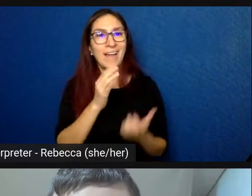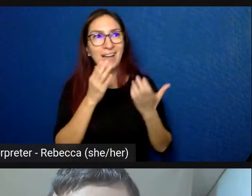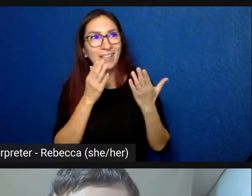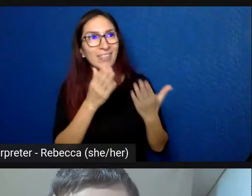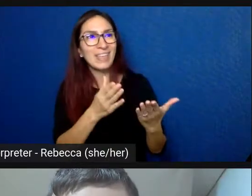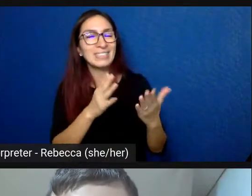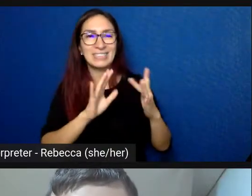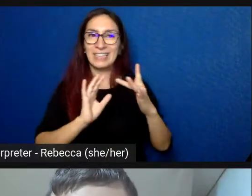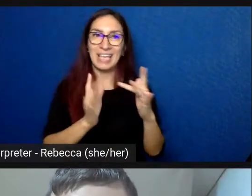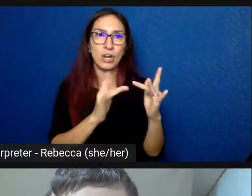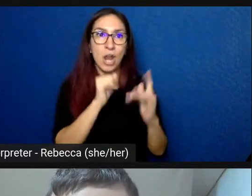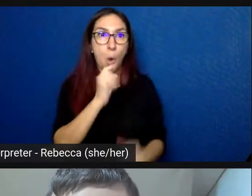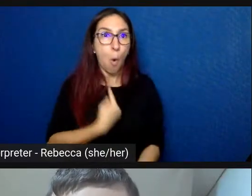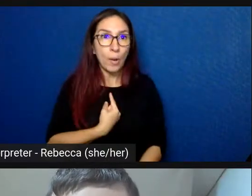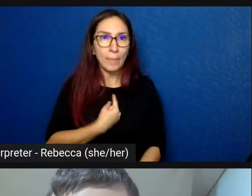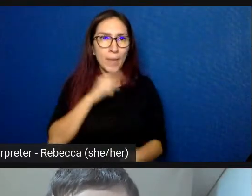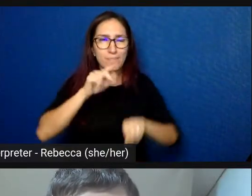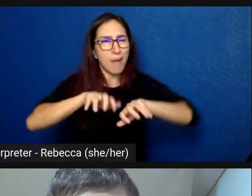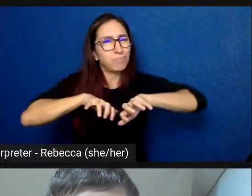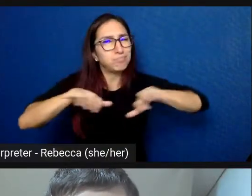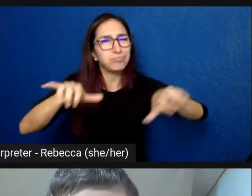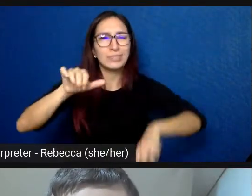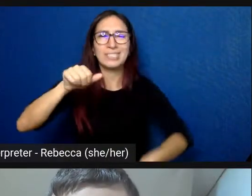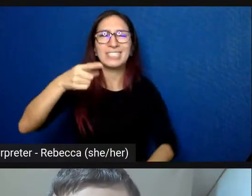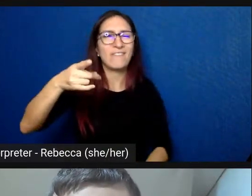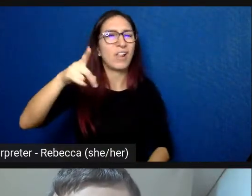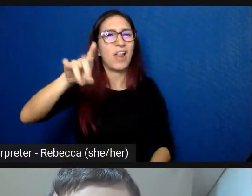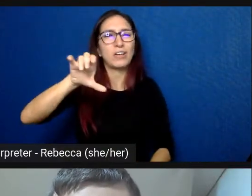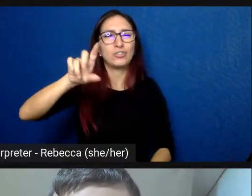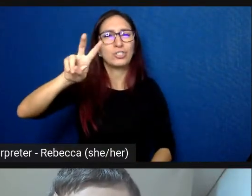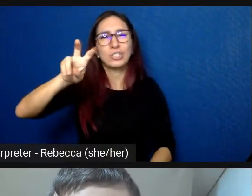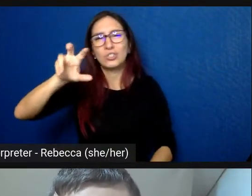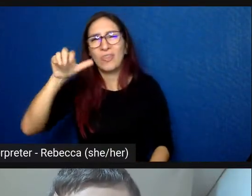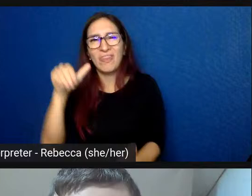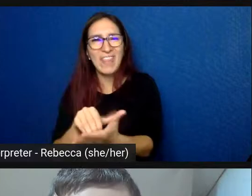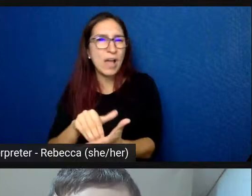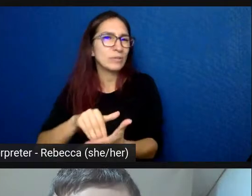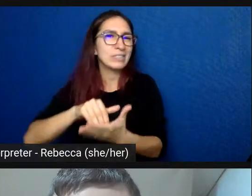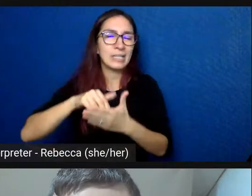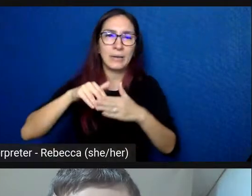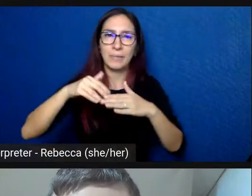I have been using the web like this , not only me but hundreds of